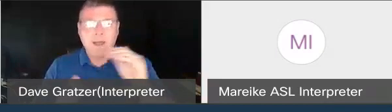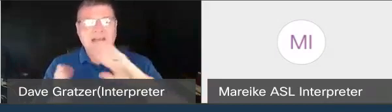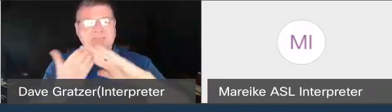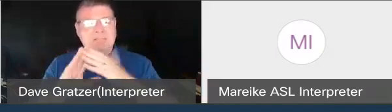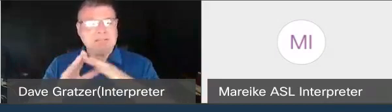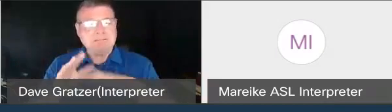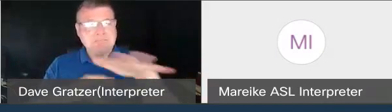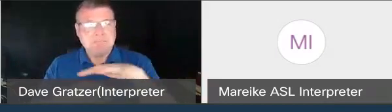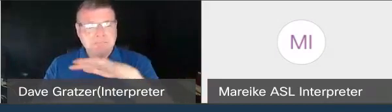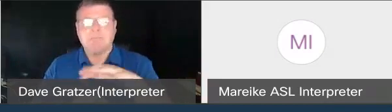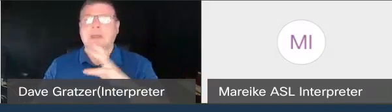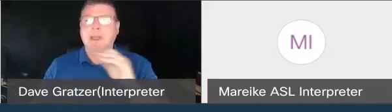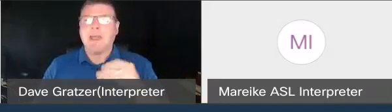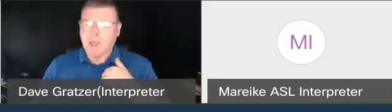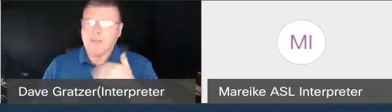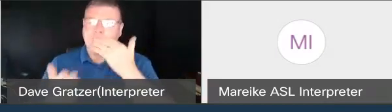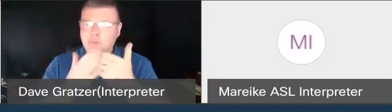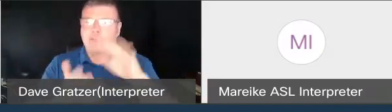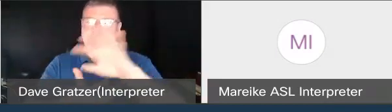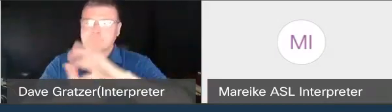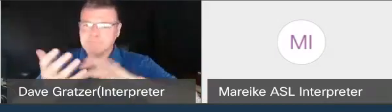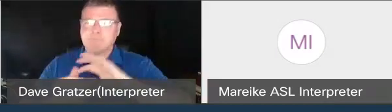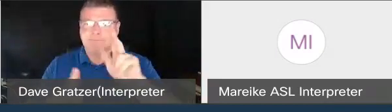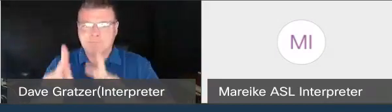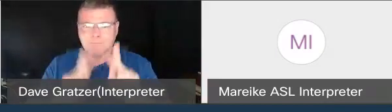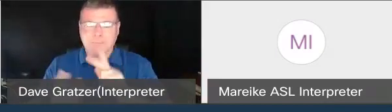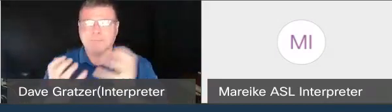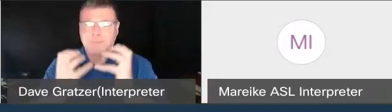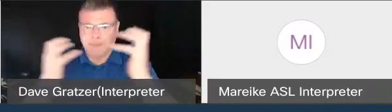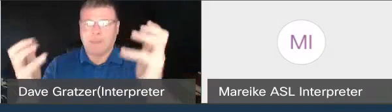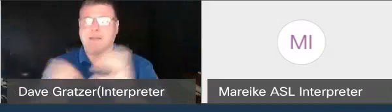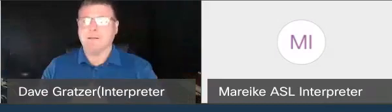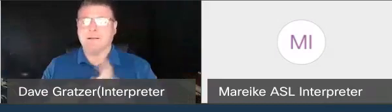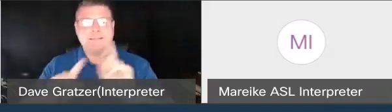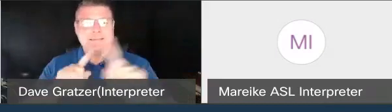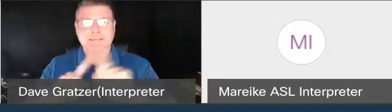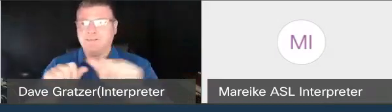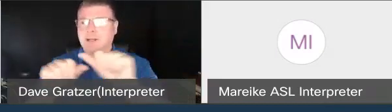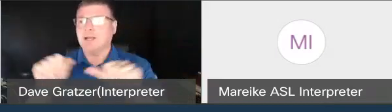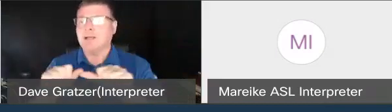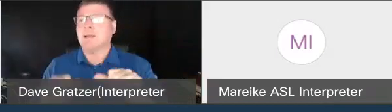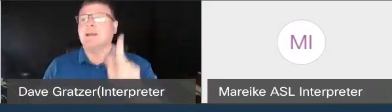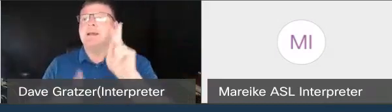and we have a--a good mix of people in the audience from, uh, different areas. We have folks in, uh,